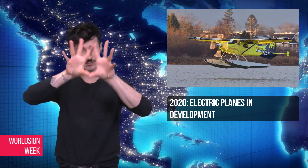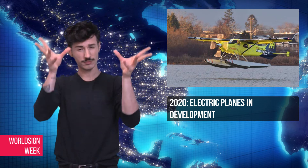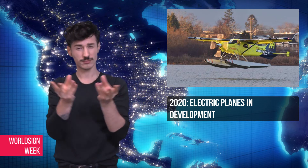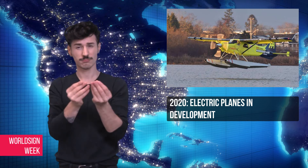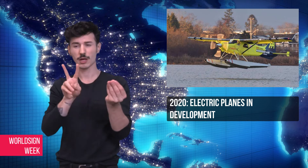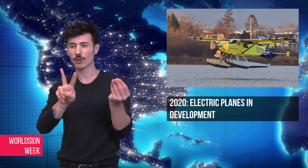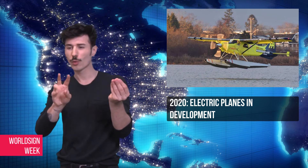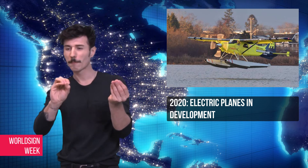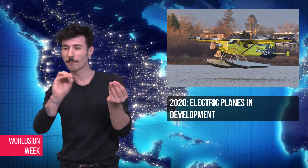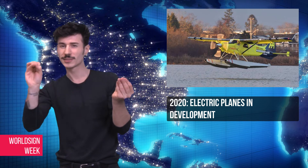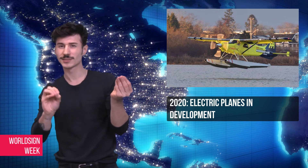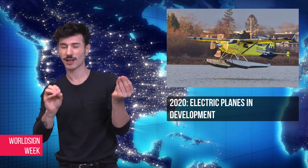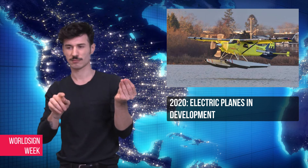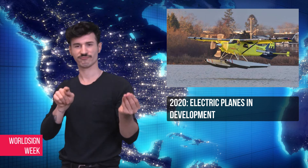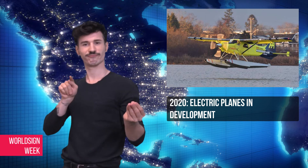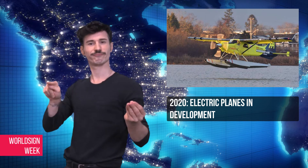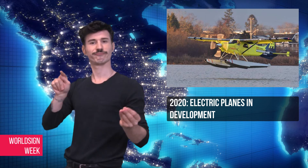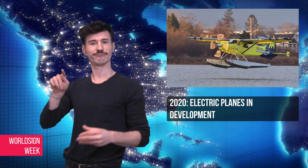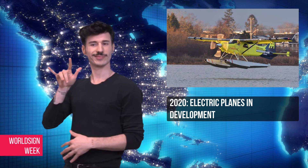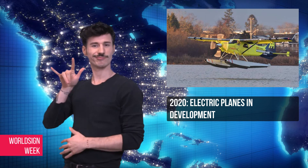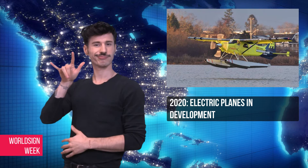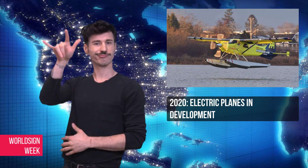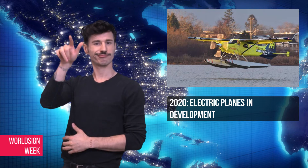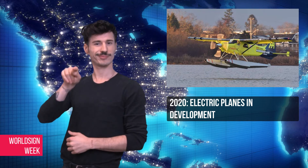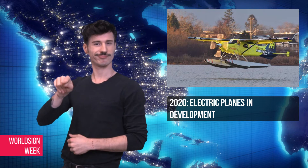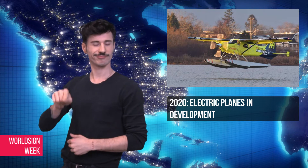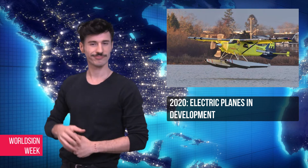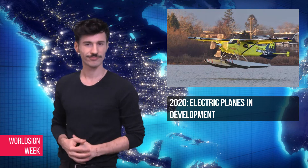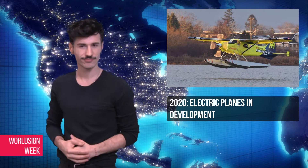according to Canada’s Global News.